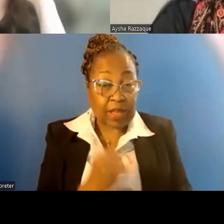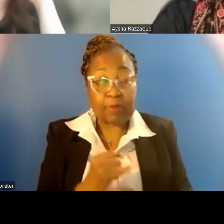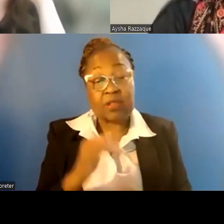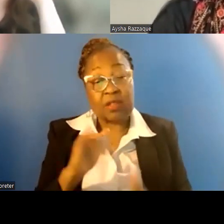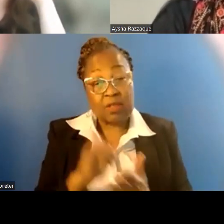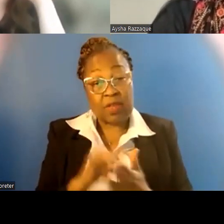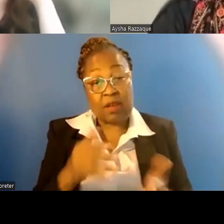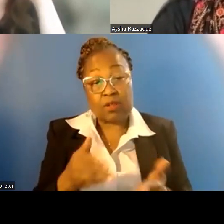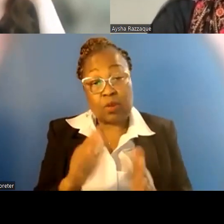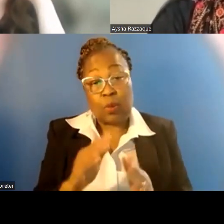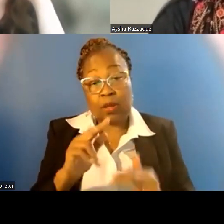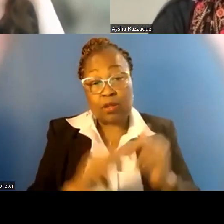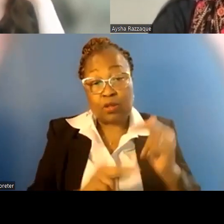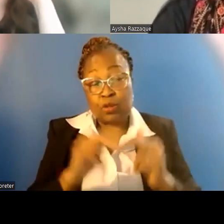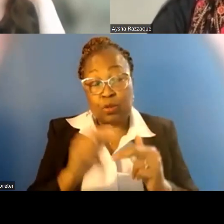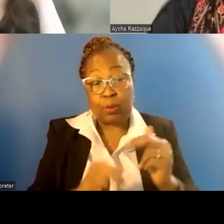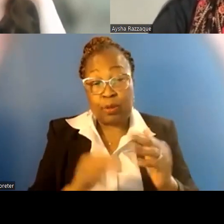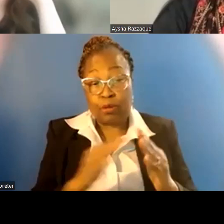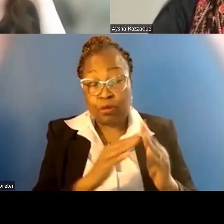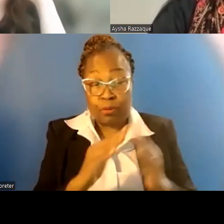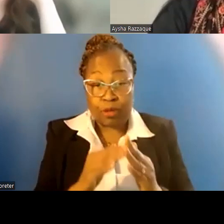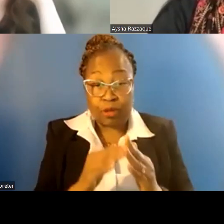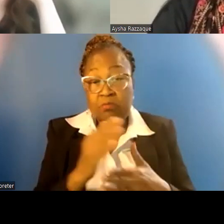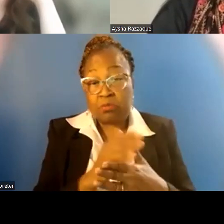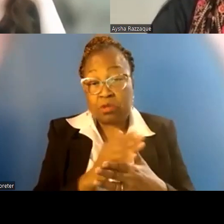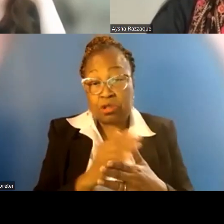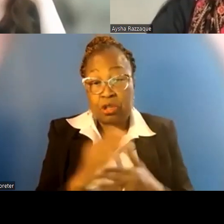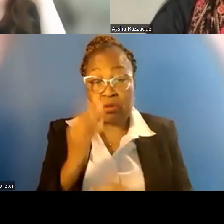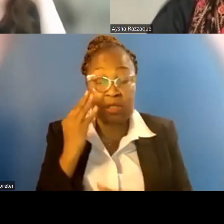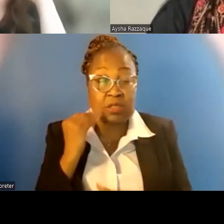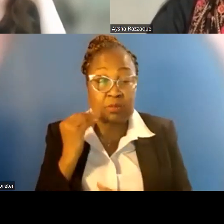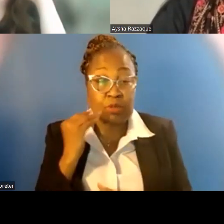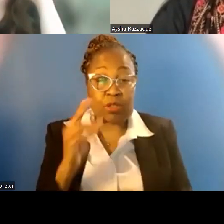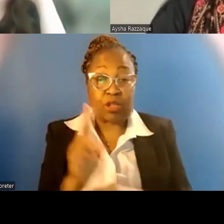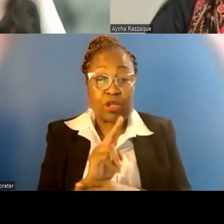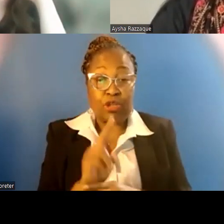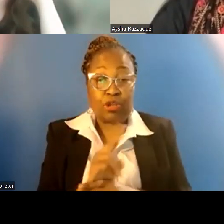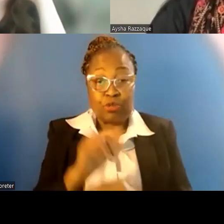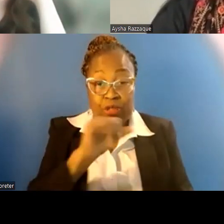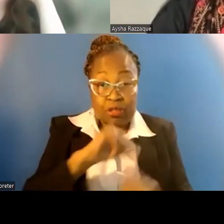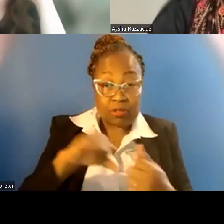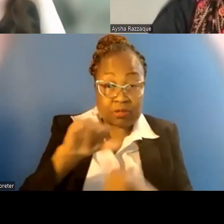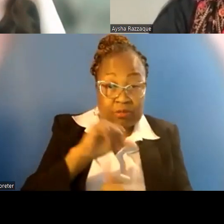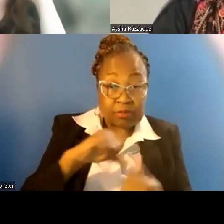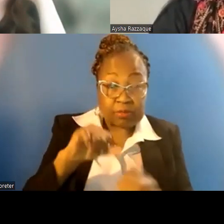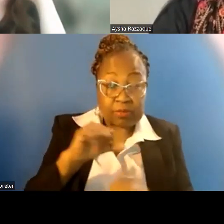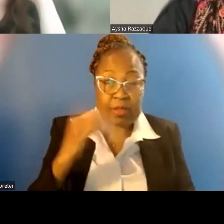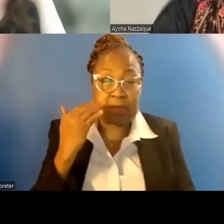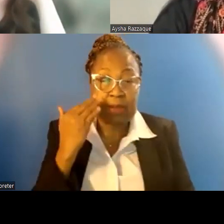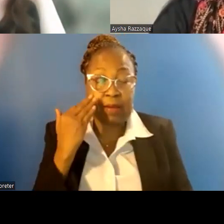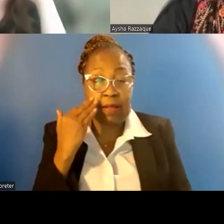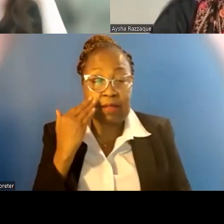sharing similar experiences and using each other's, you know, knowledge to really think through, you know,